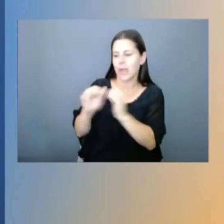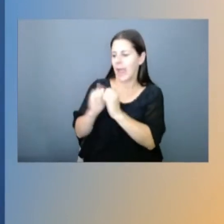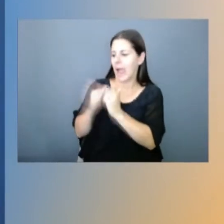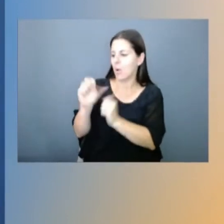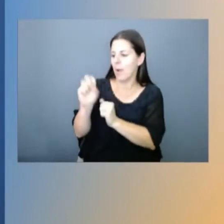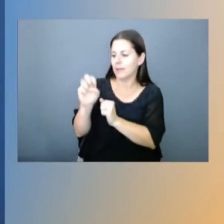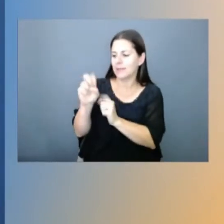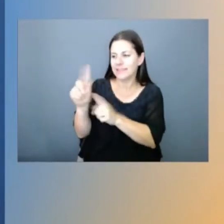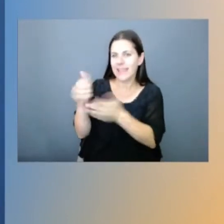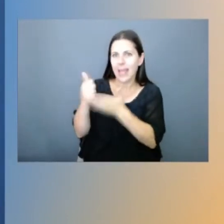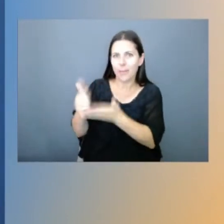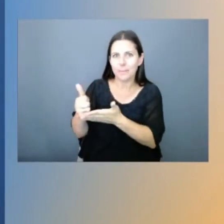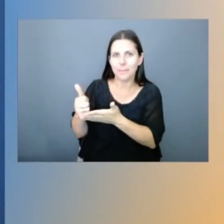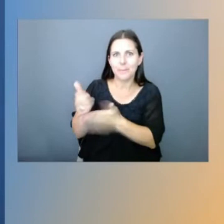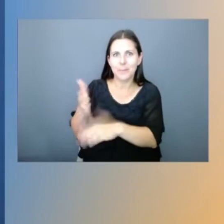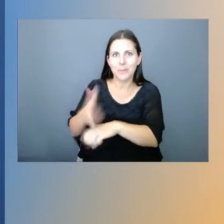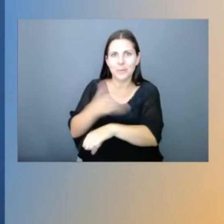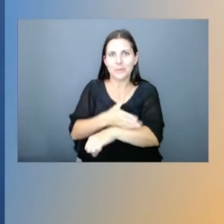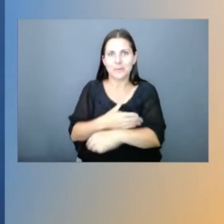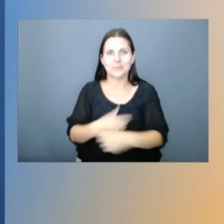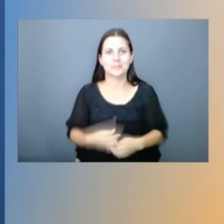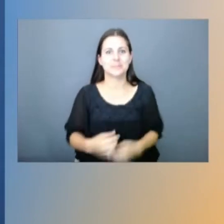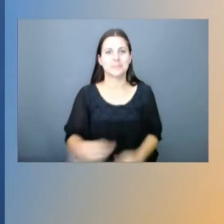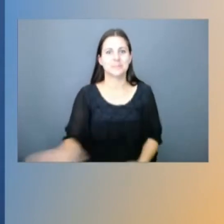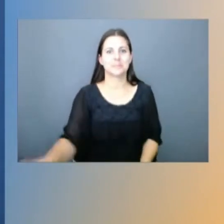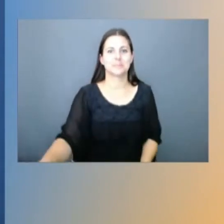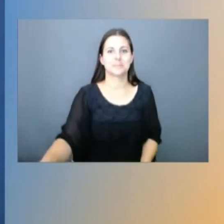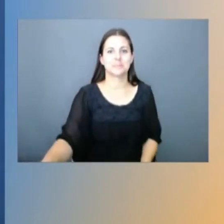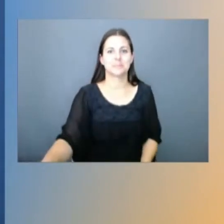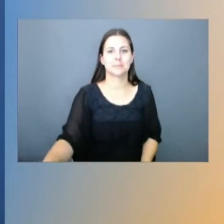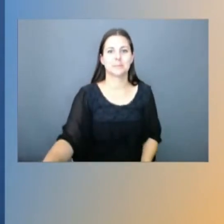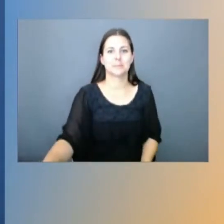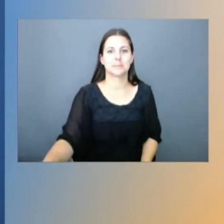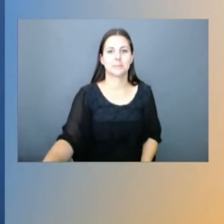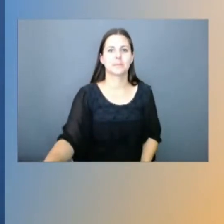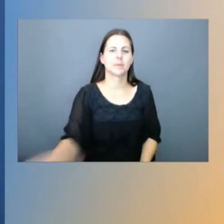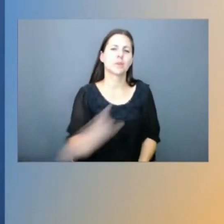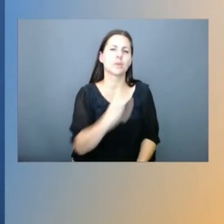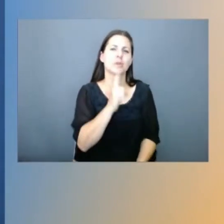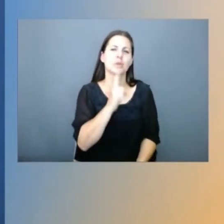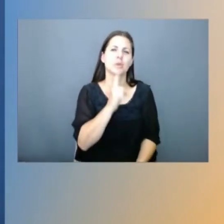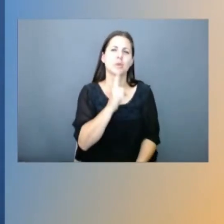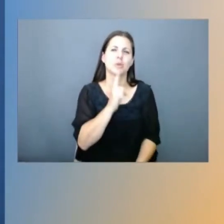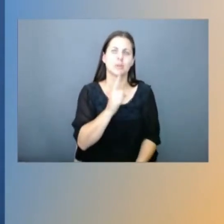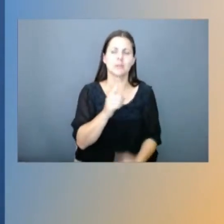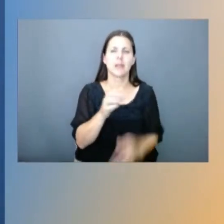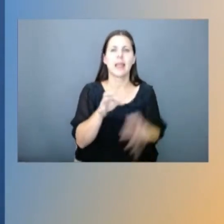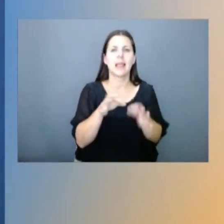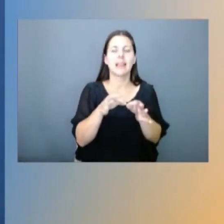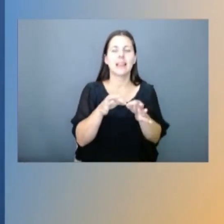Sure, so I think let's talk about the latency is really about the fact,